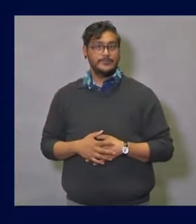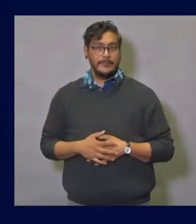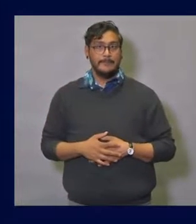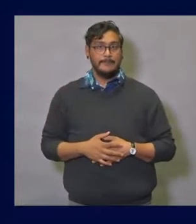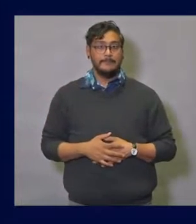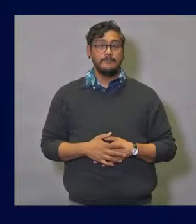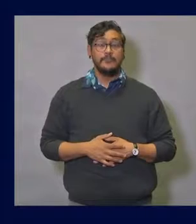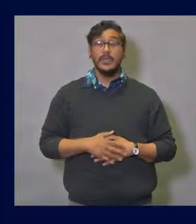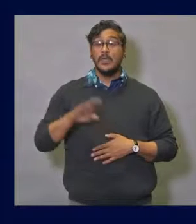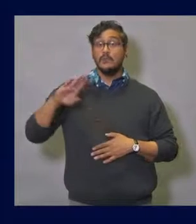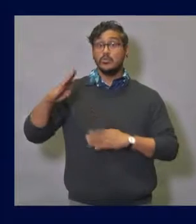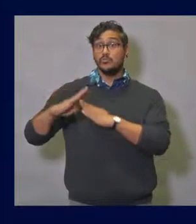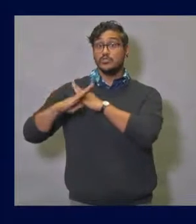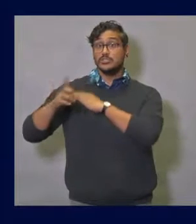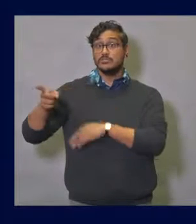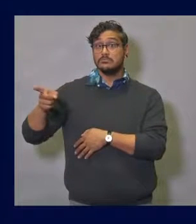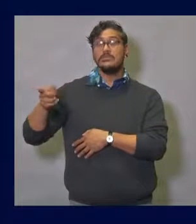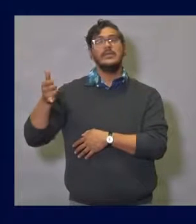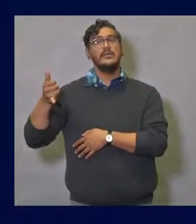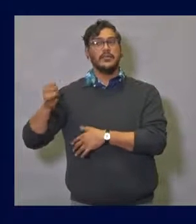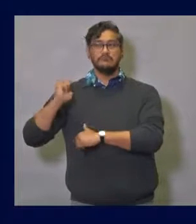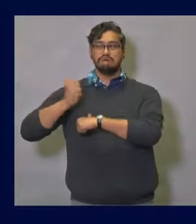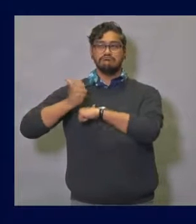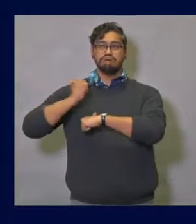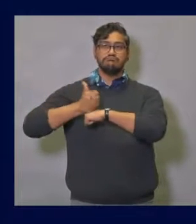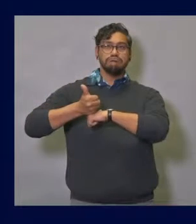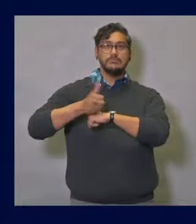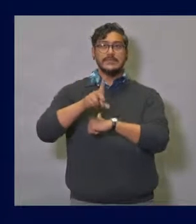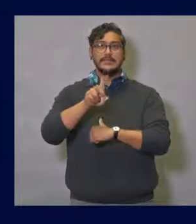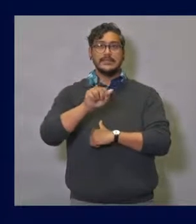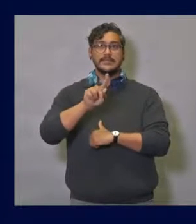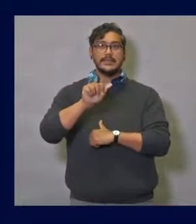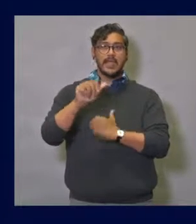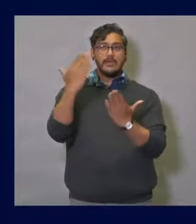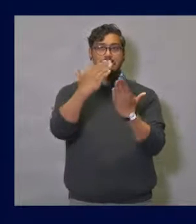MOST IMPACTED BY COVID-19.